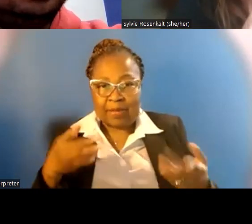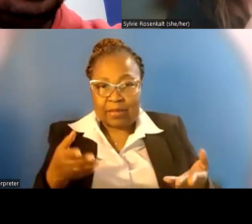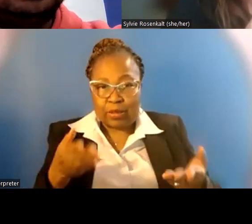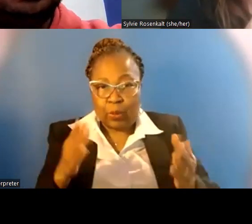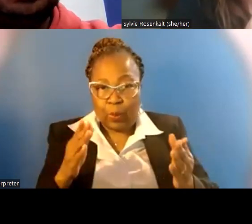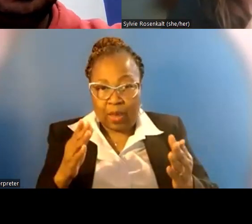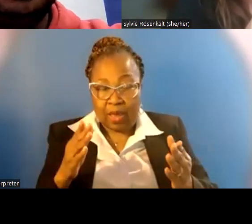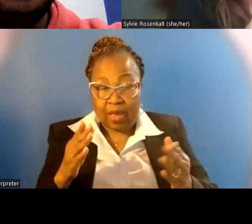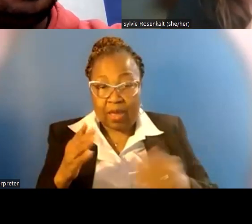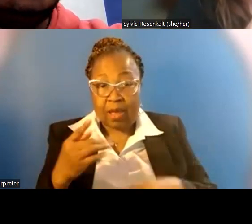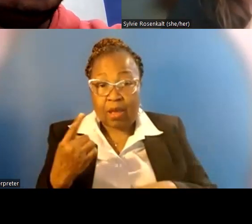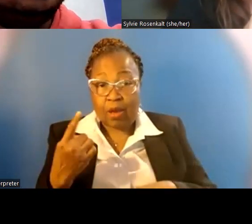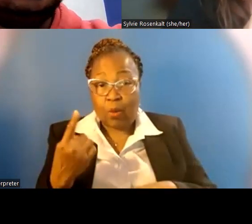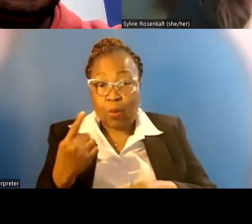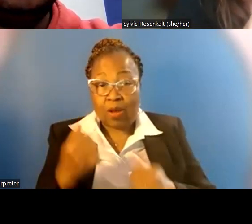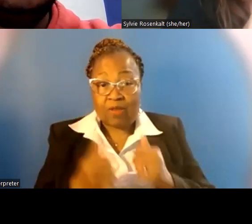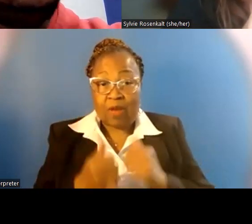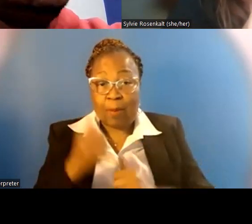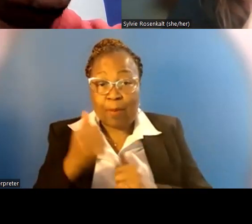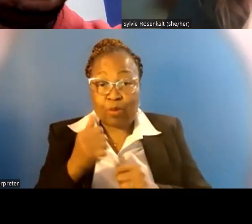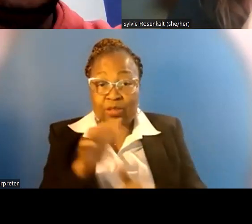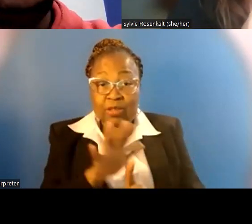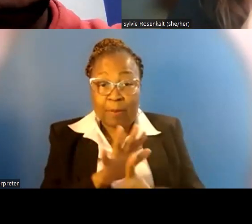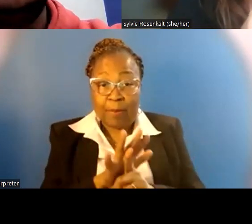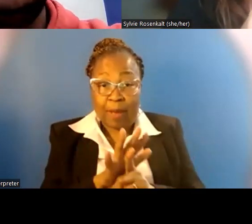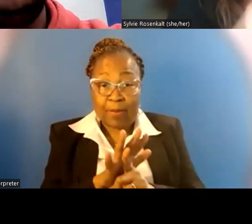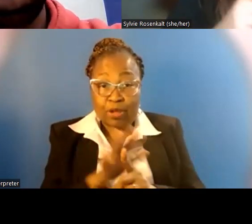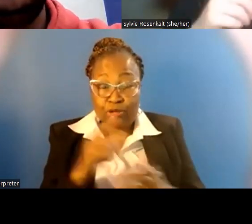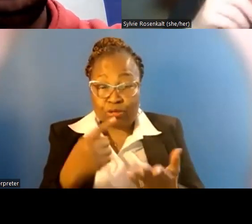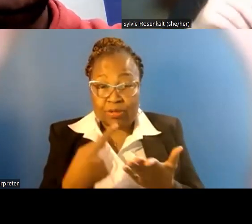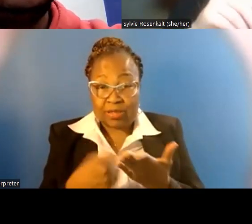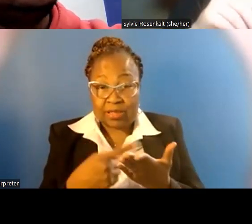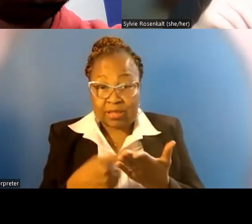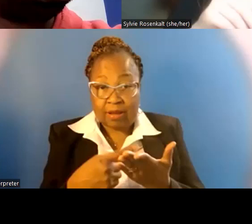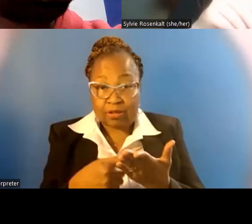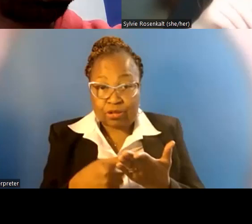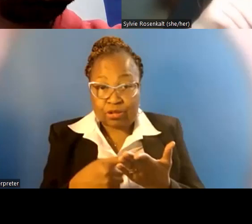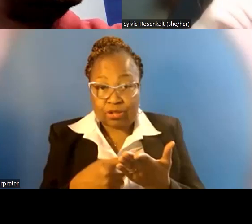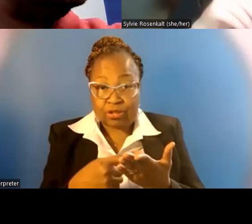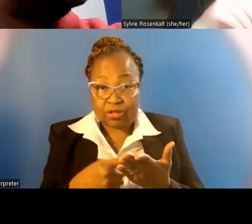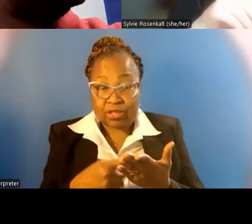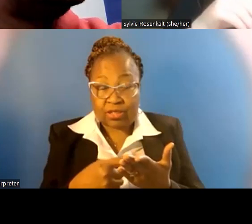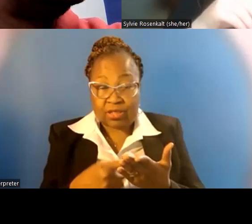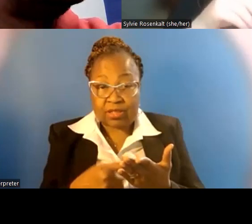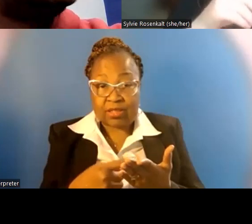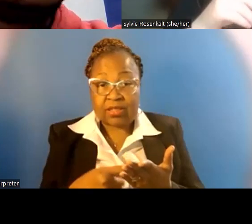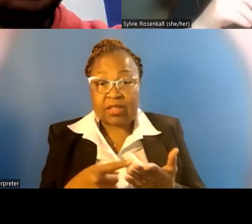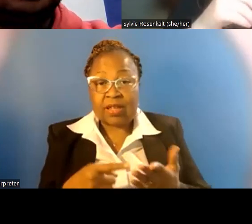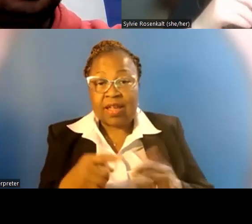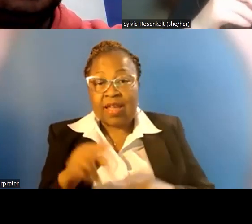one of our most popular discussions in the undoing ableism series that we had